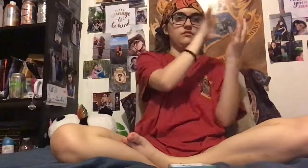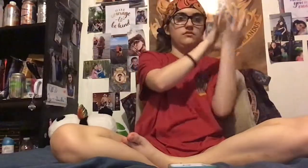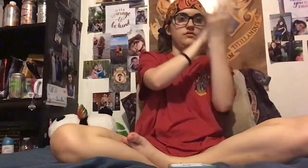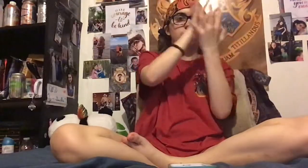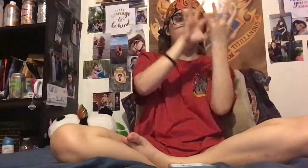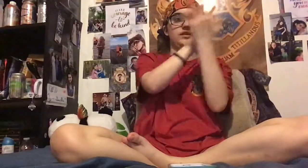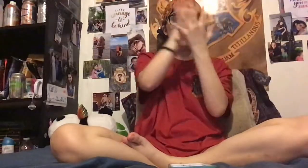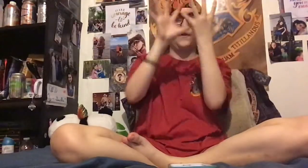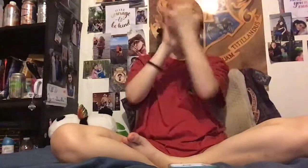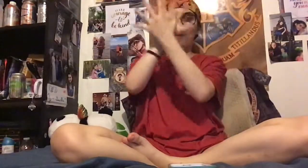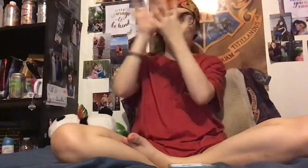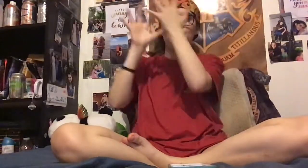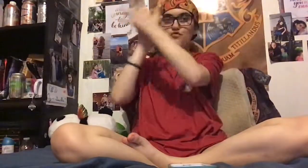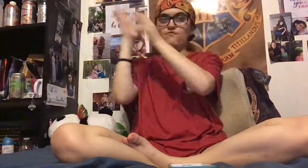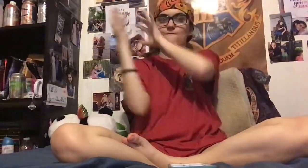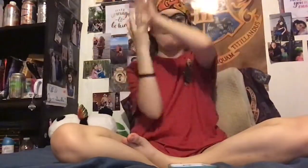so just like